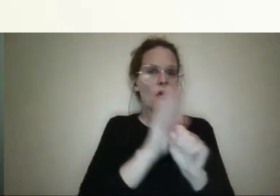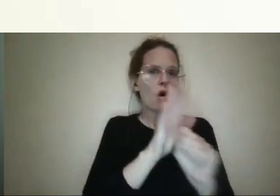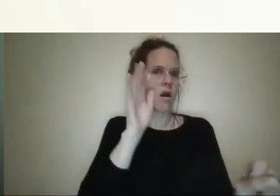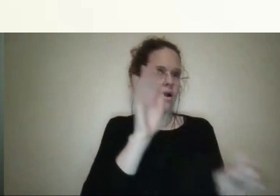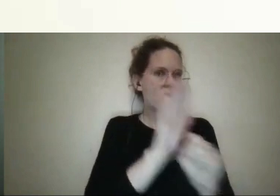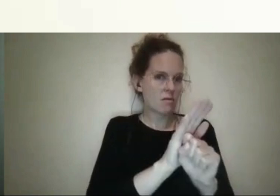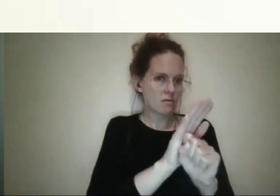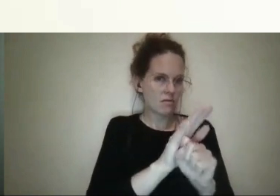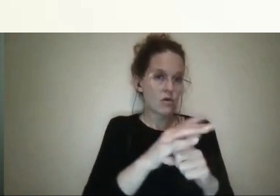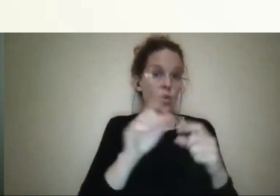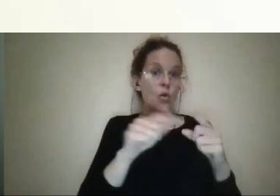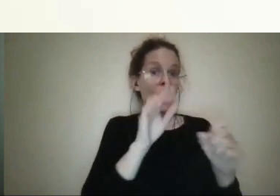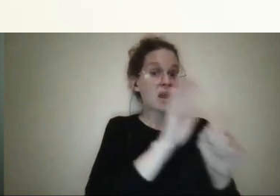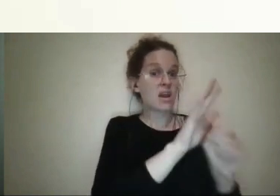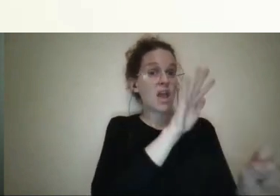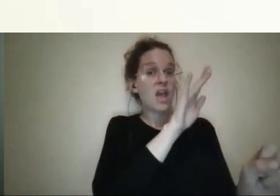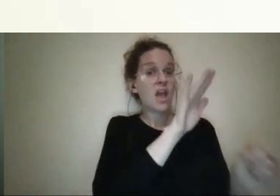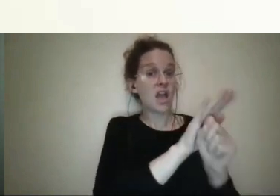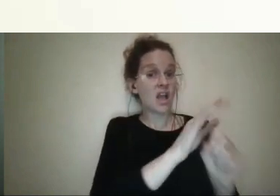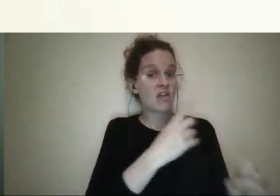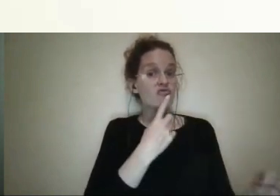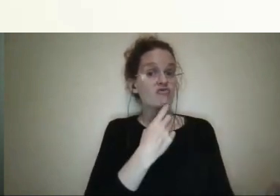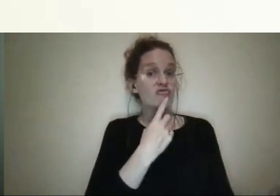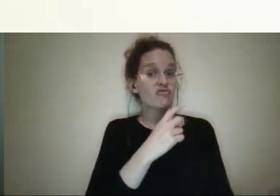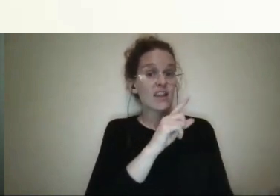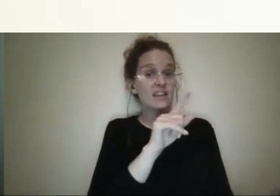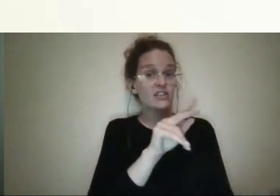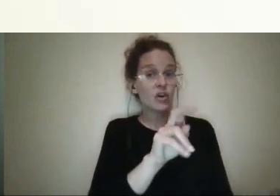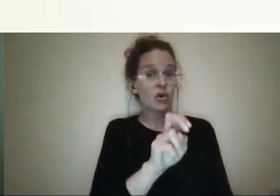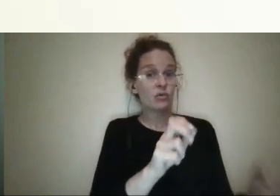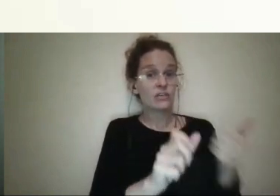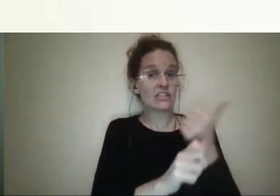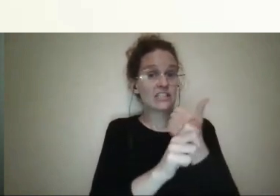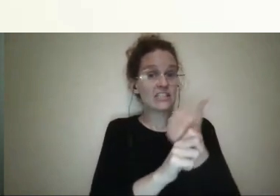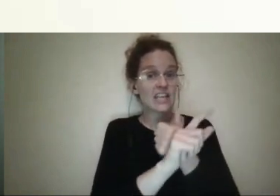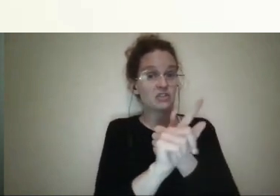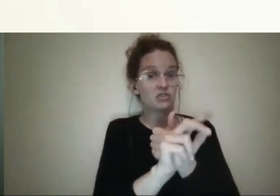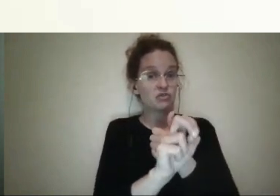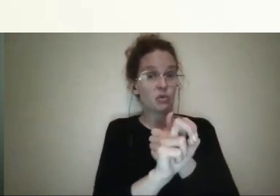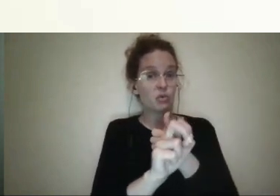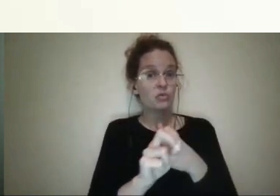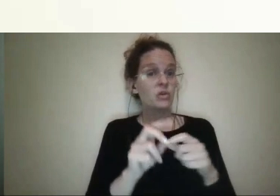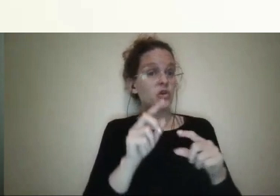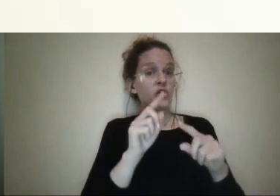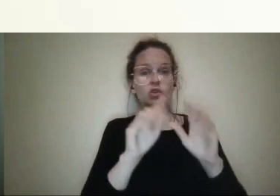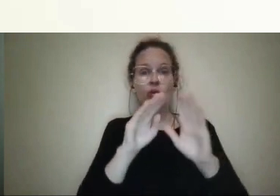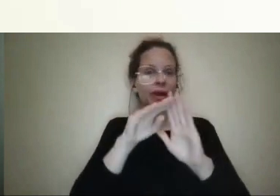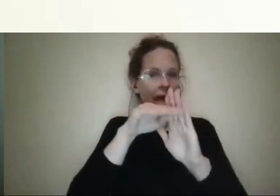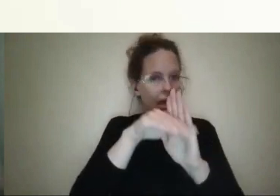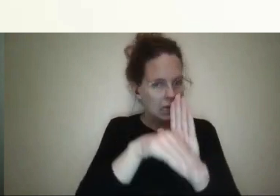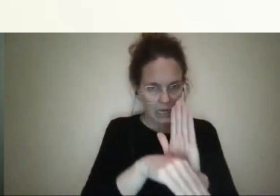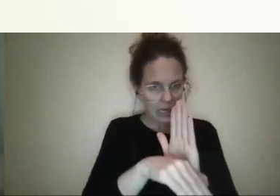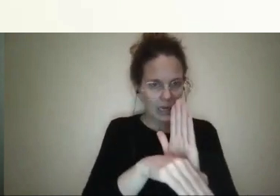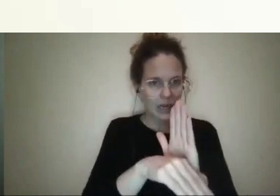they peak, and they're in that red zone, you can't go back down. You can't go backwards.